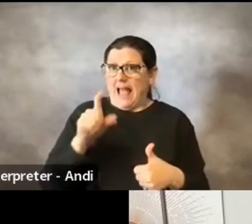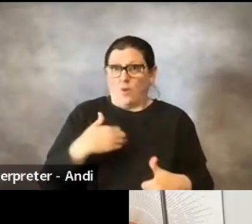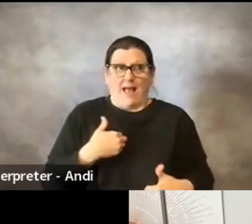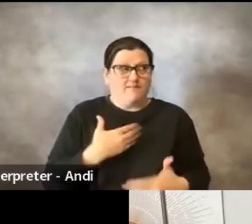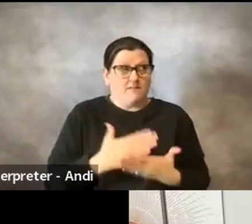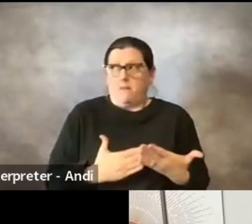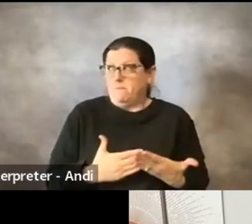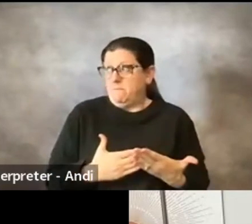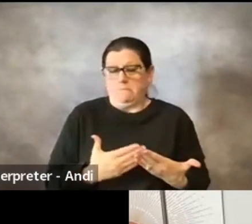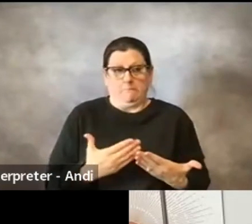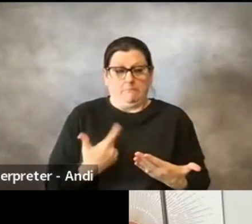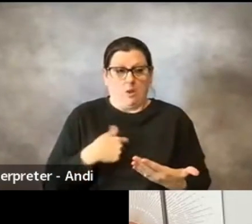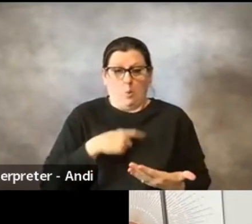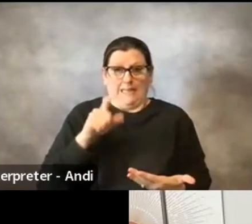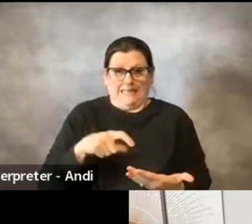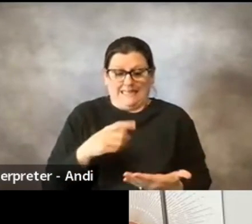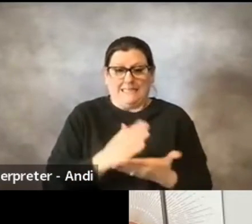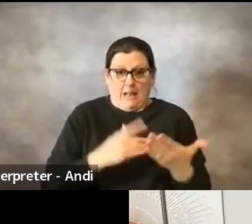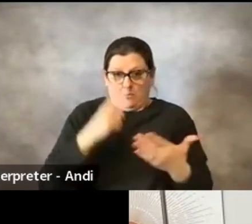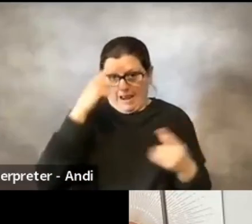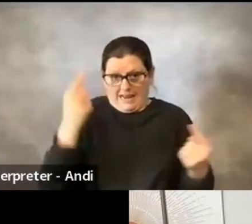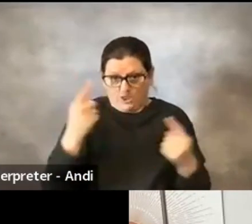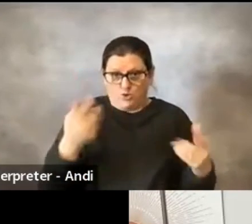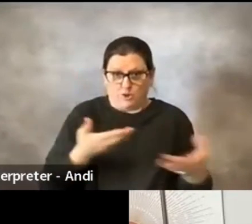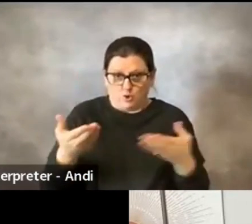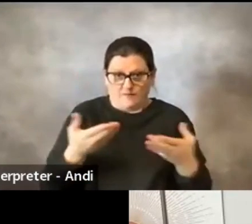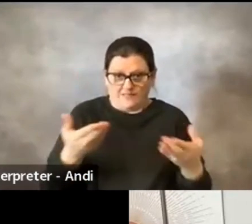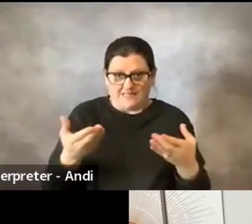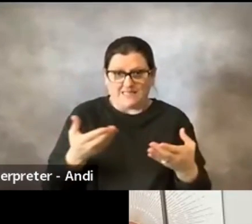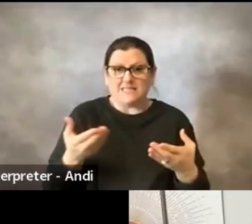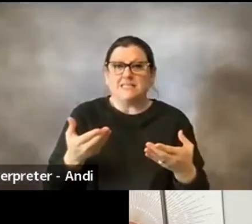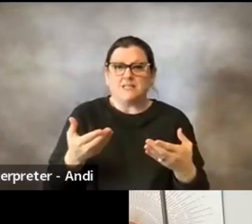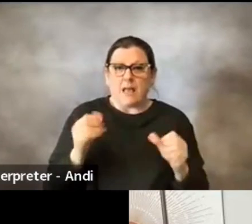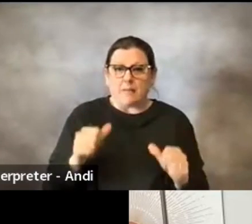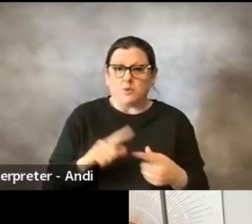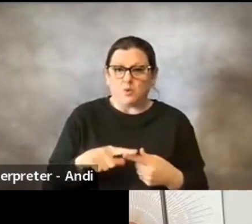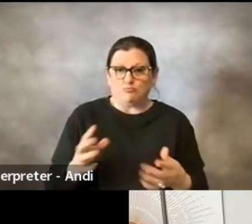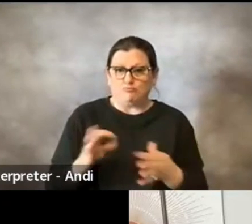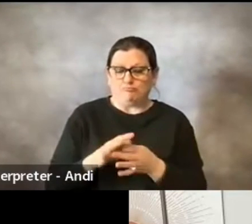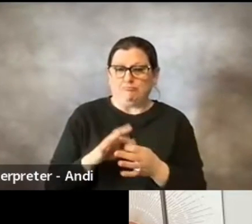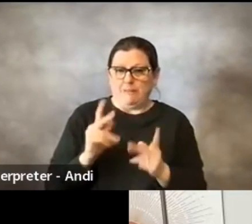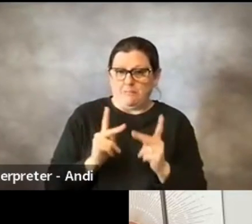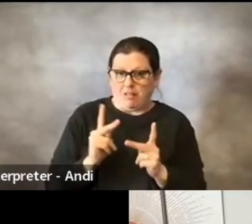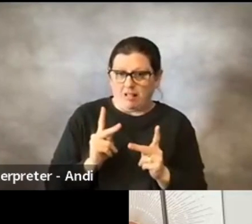need to have some brain injury services to offer up to be able to link people with and states we're trying like crazy to